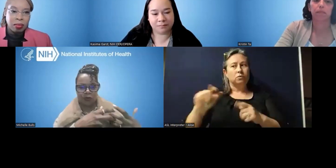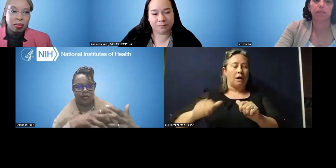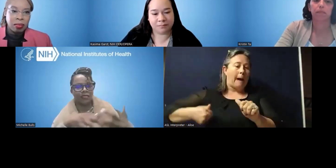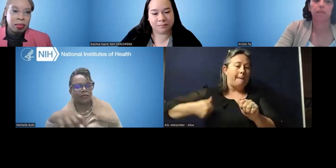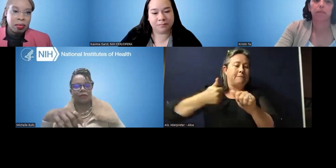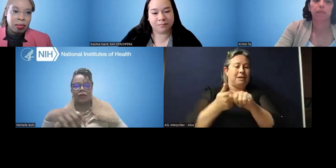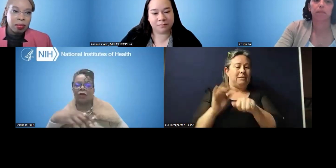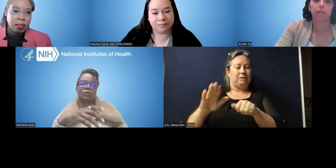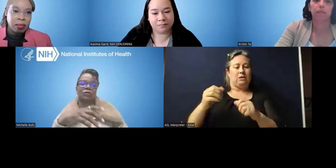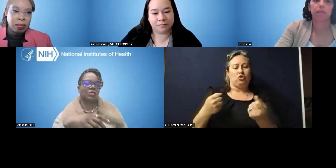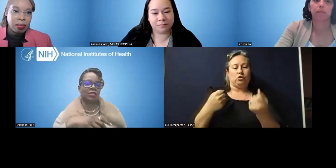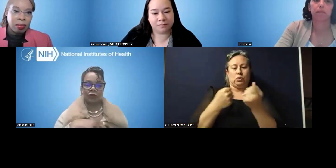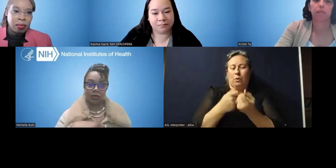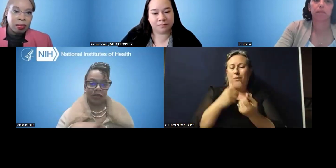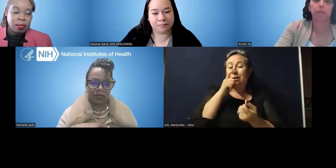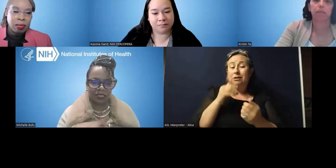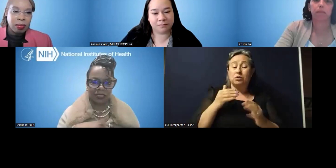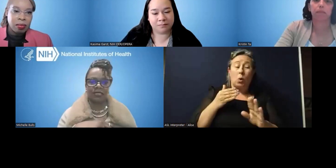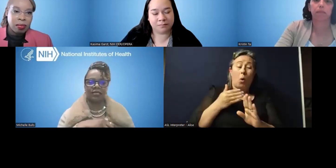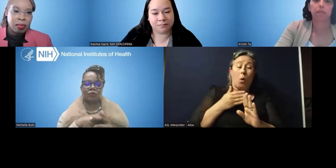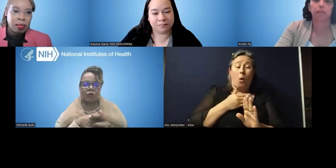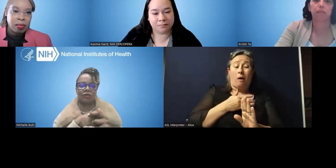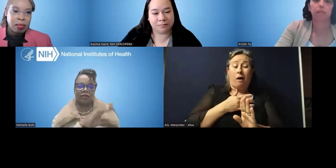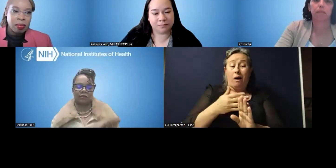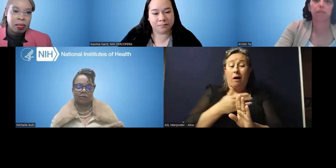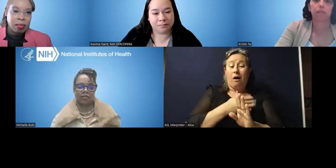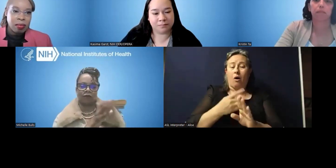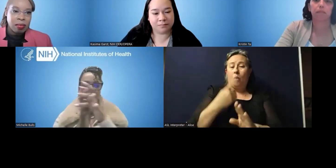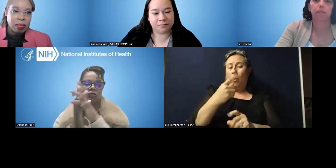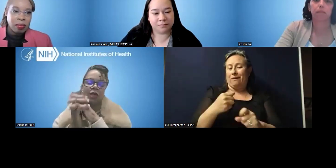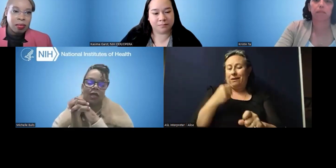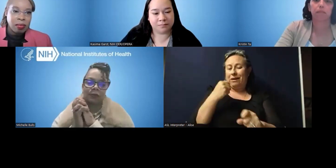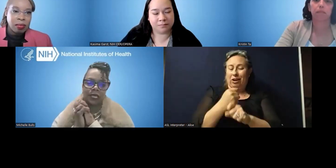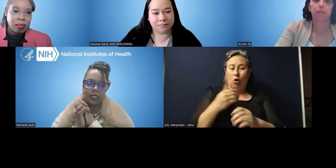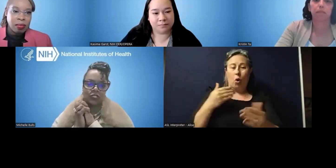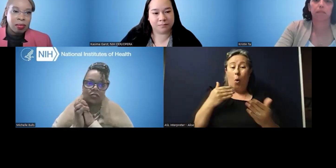because it's been almost a year, 9 months at least, where they submitted the original application.